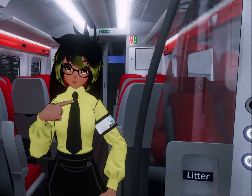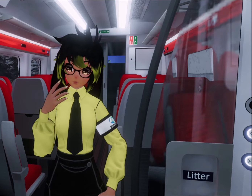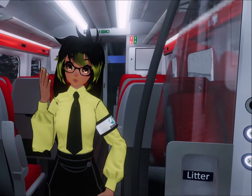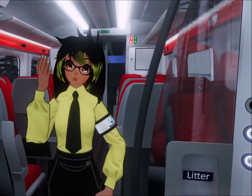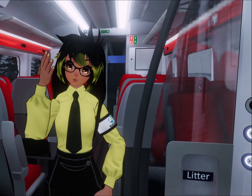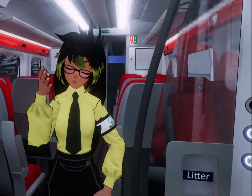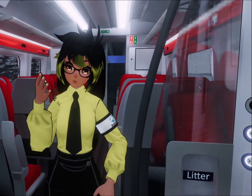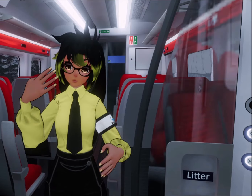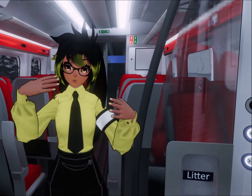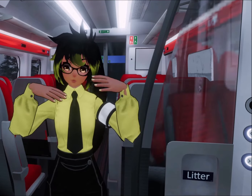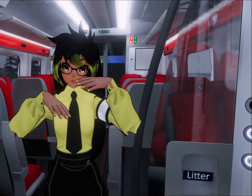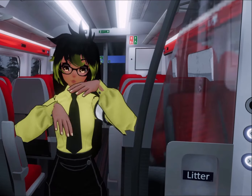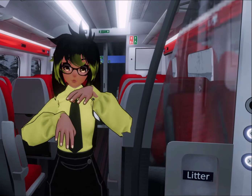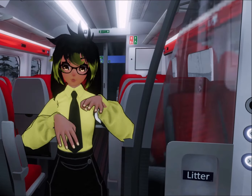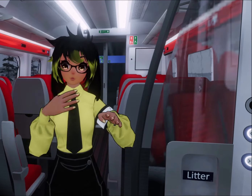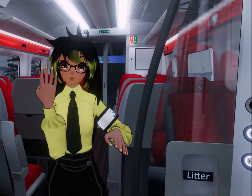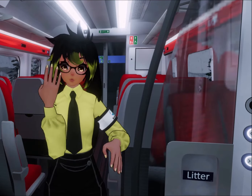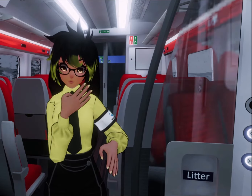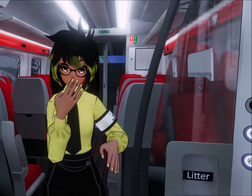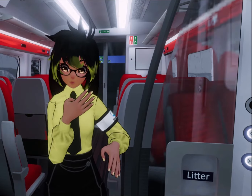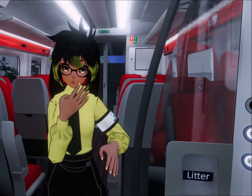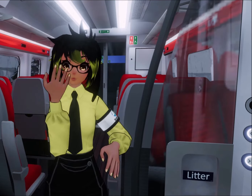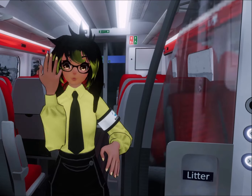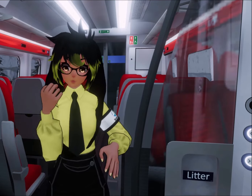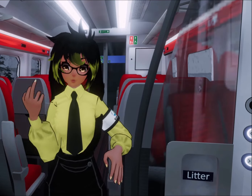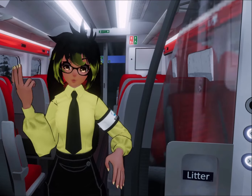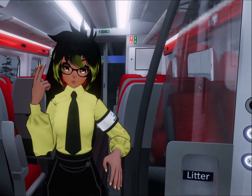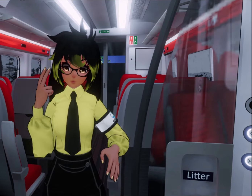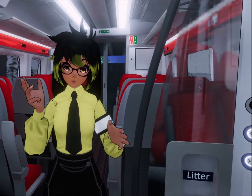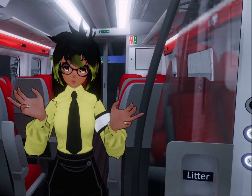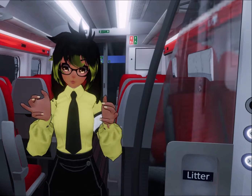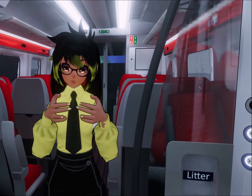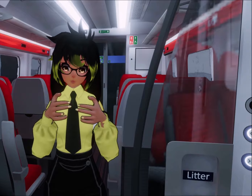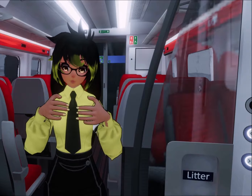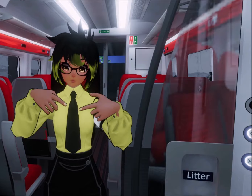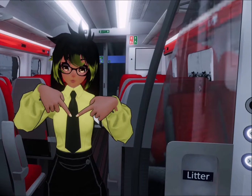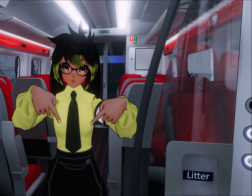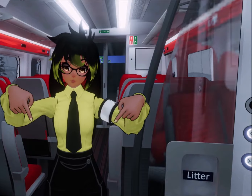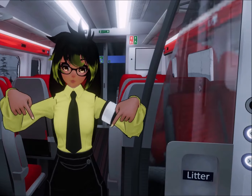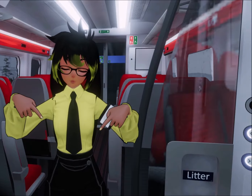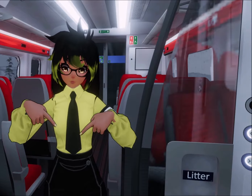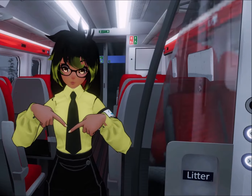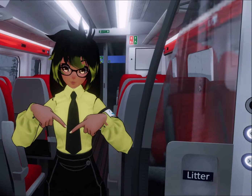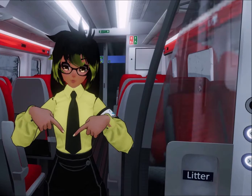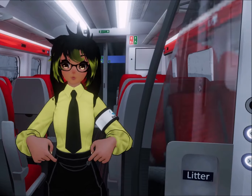I went to the mainstream school that has a deaf unit in the room